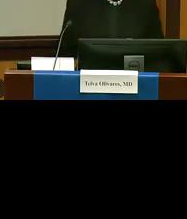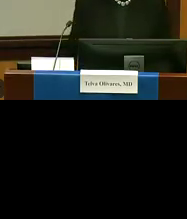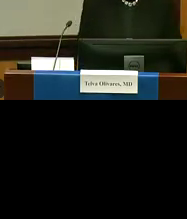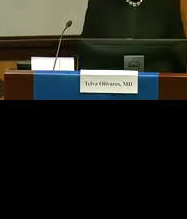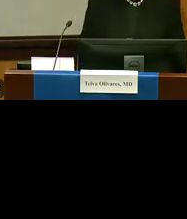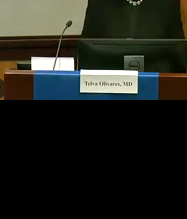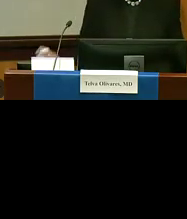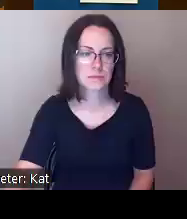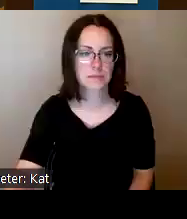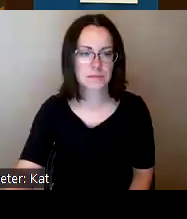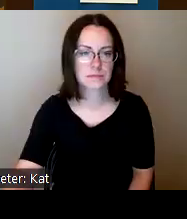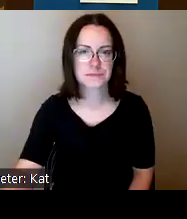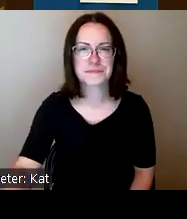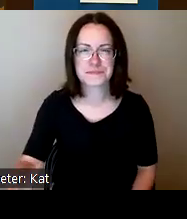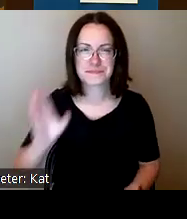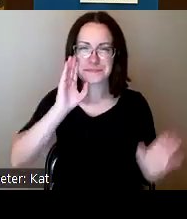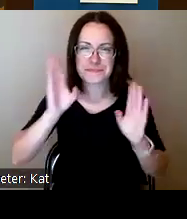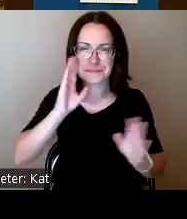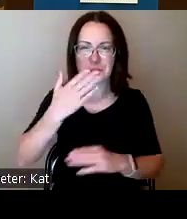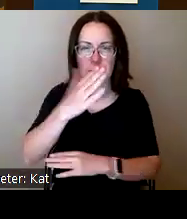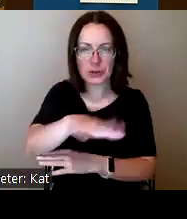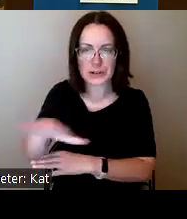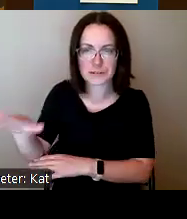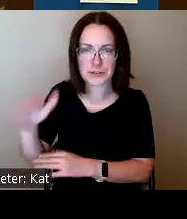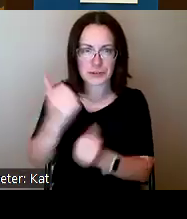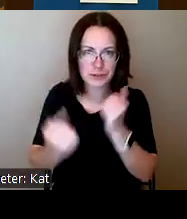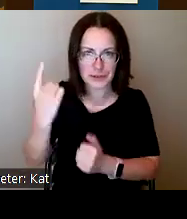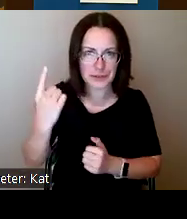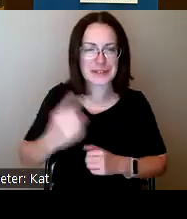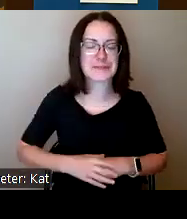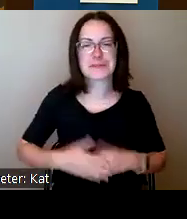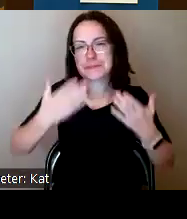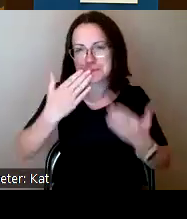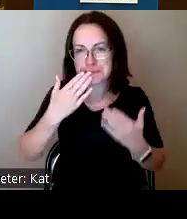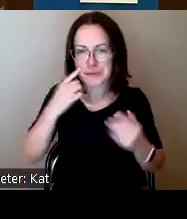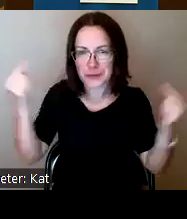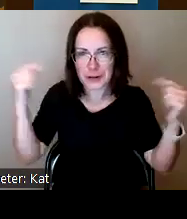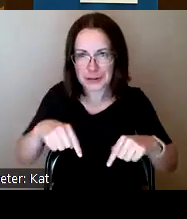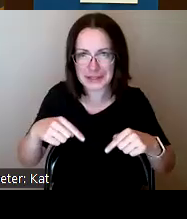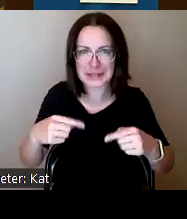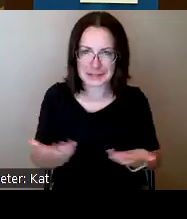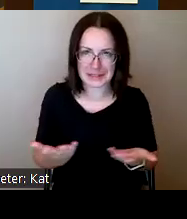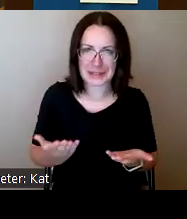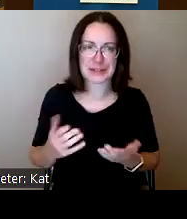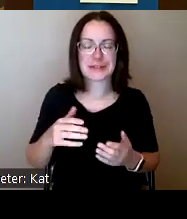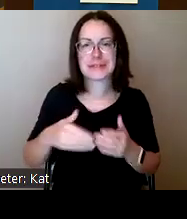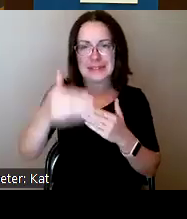Well, good afternoon everyone. Um, thank you for showing up for another session. This is our fourth